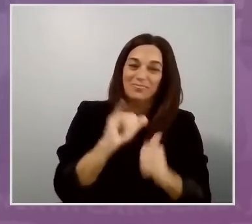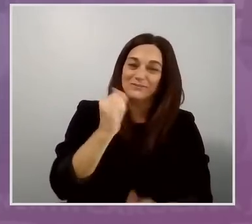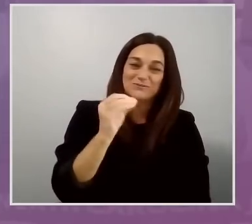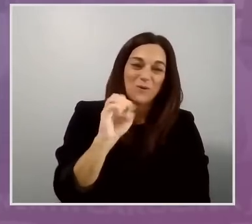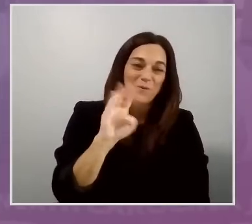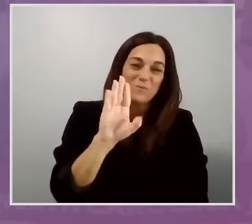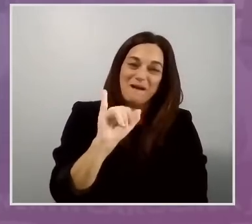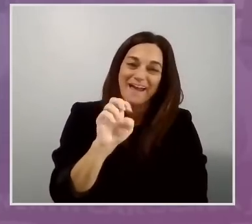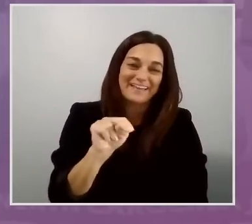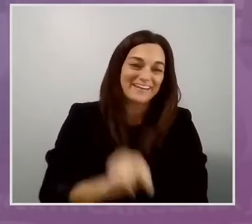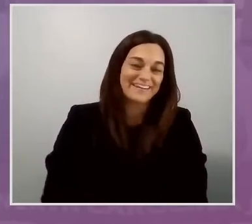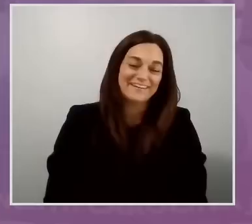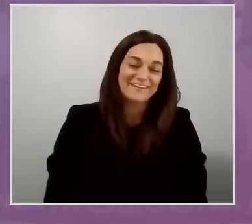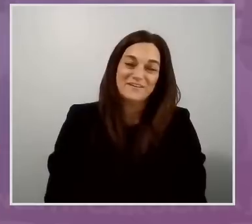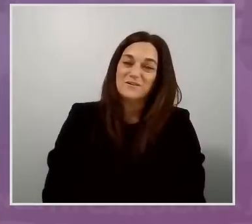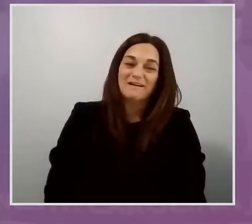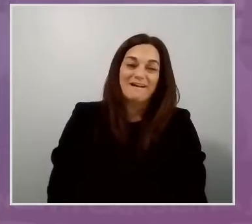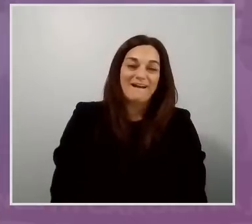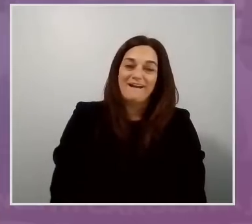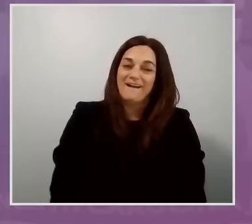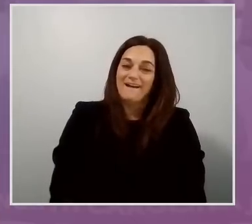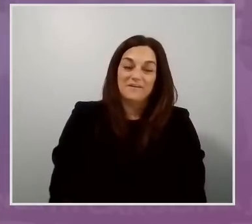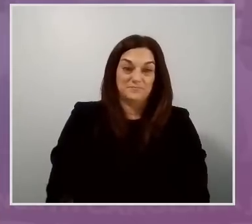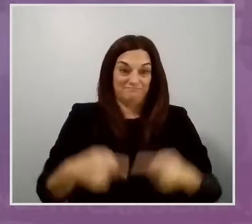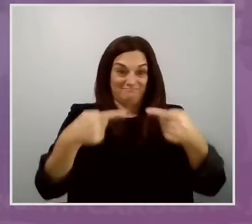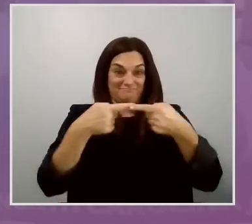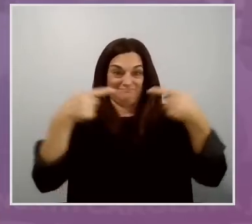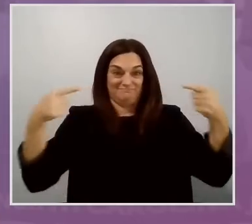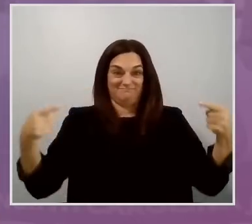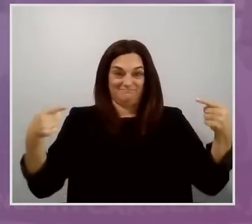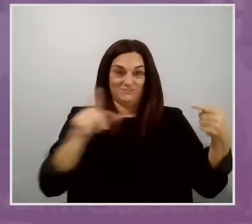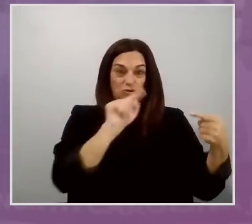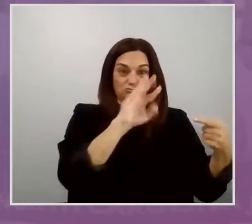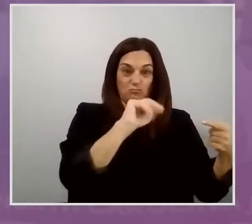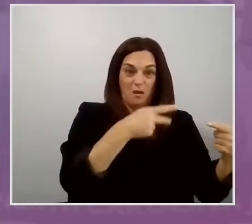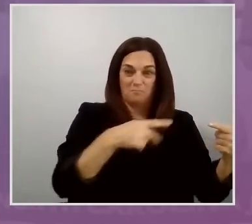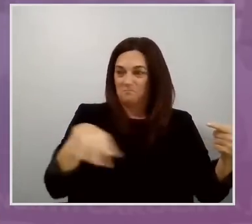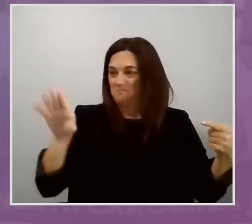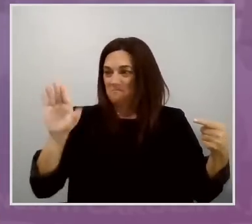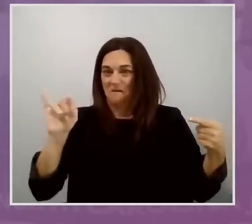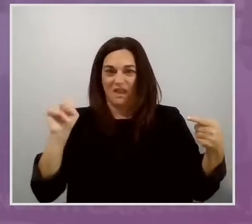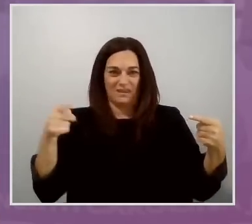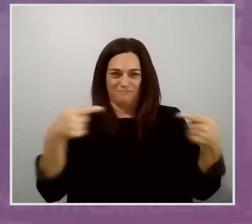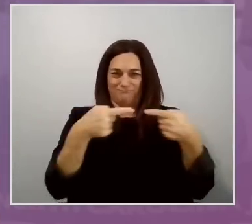AND I'M SO HONORED TO BE ON THIS TICKET WITH JOE BIDEN.